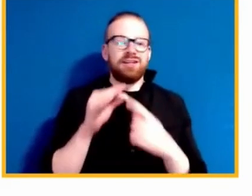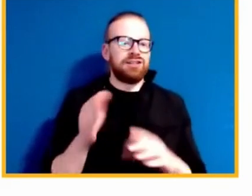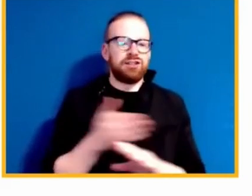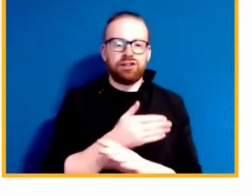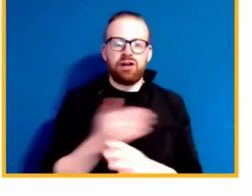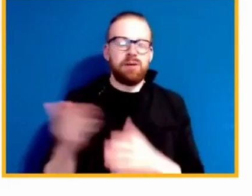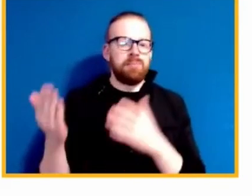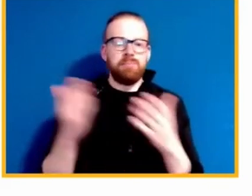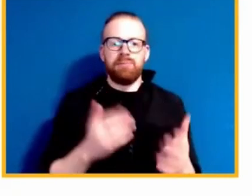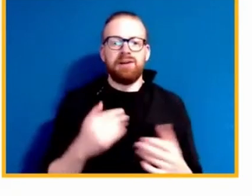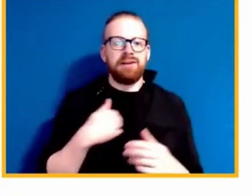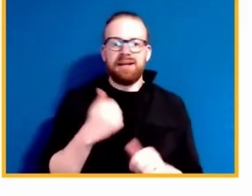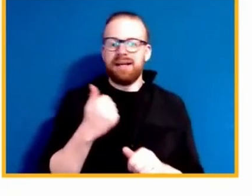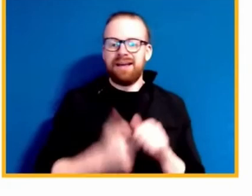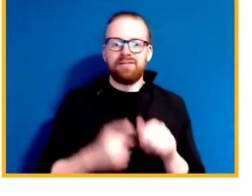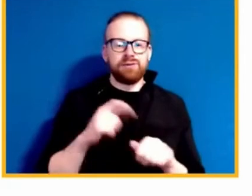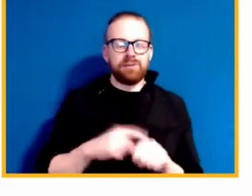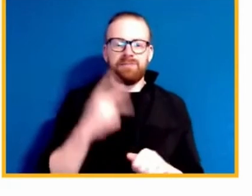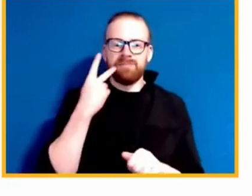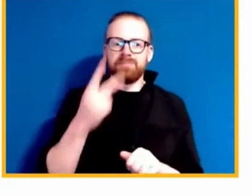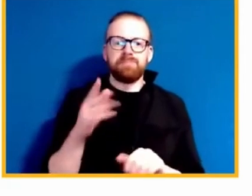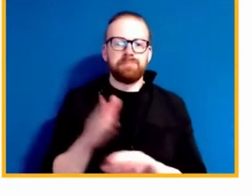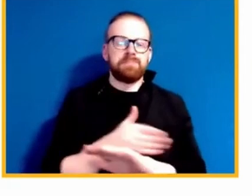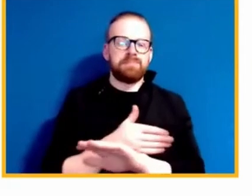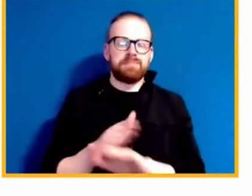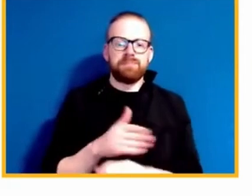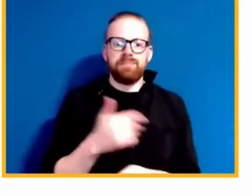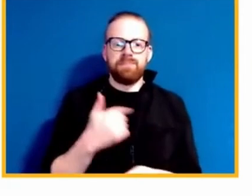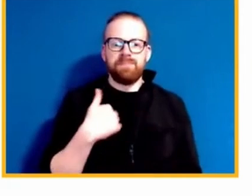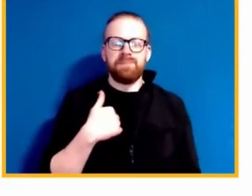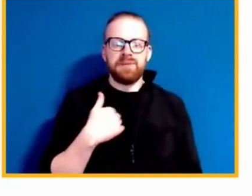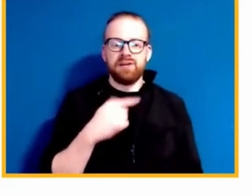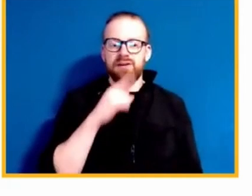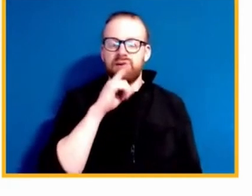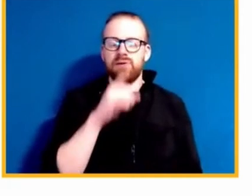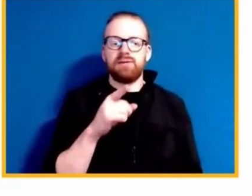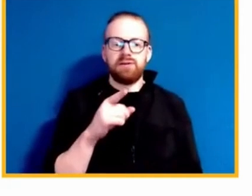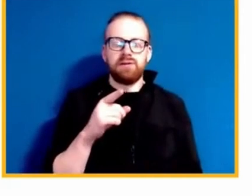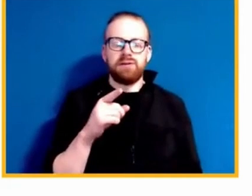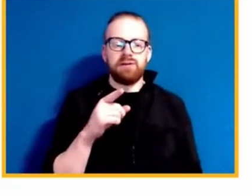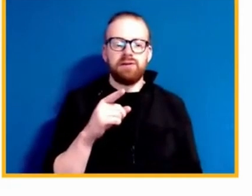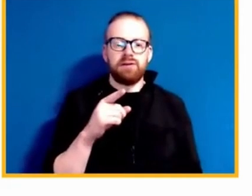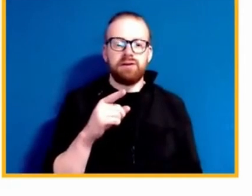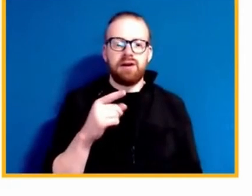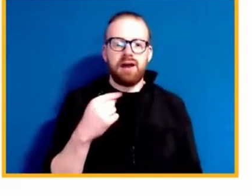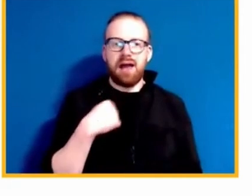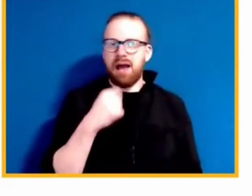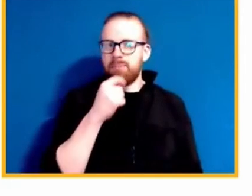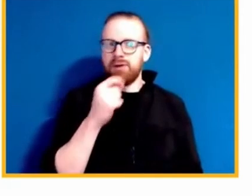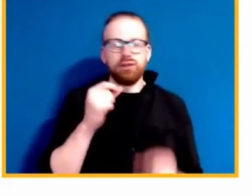competition anytime I've seen you perform, so I am, personally I'm not I'm not surprised, but